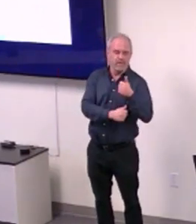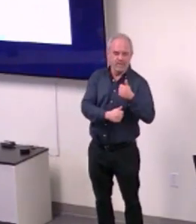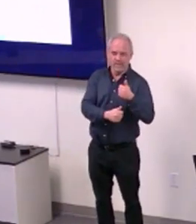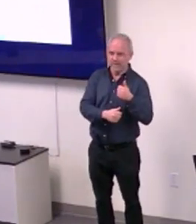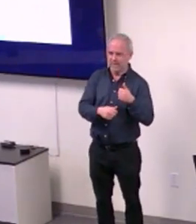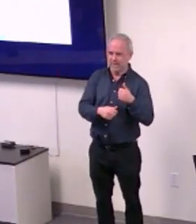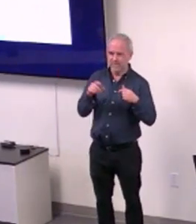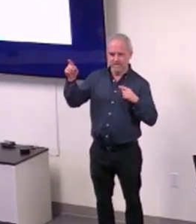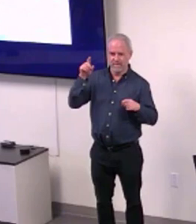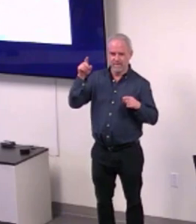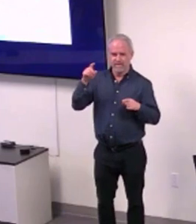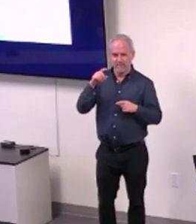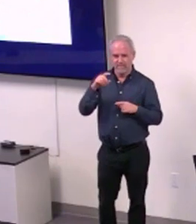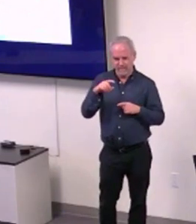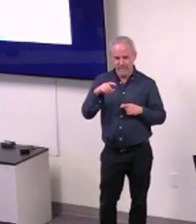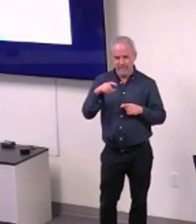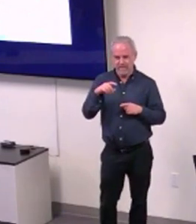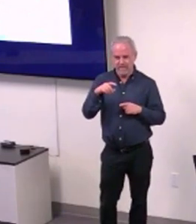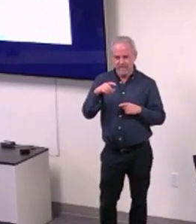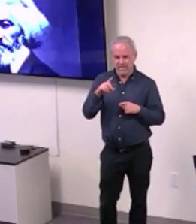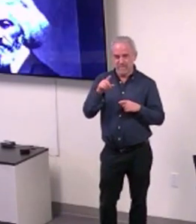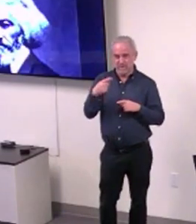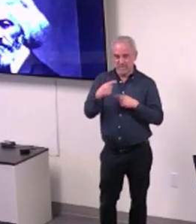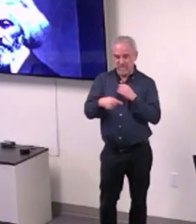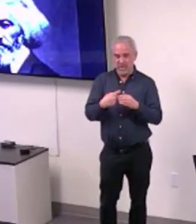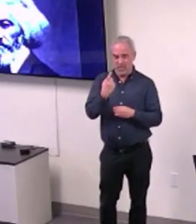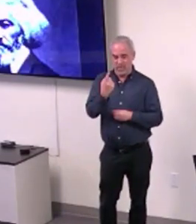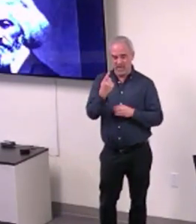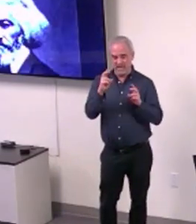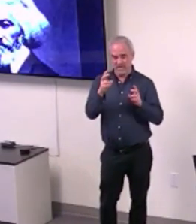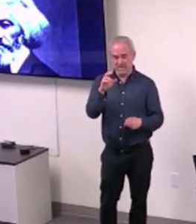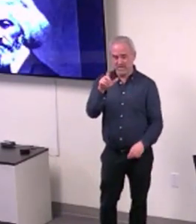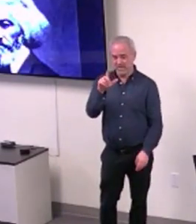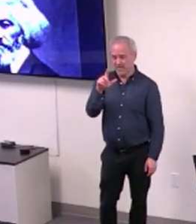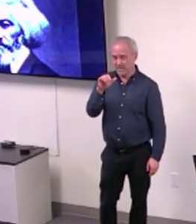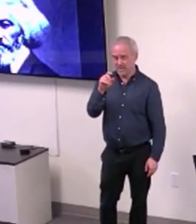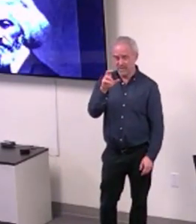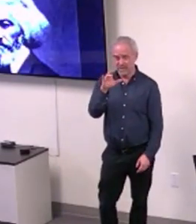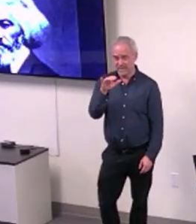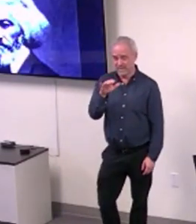And that's just one thing that it's been created around.